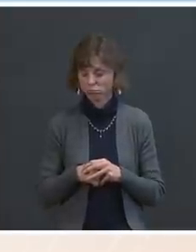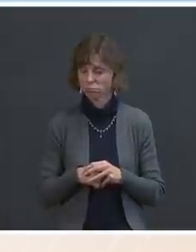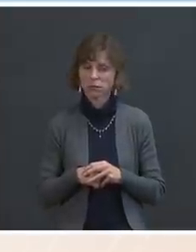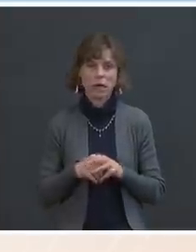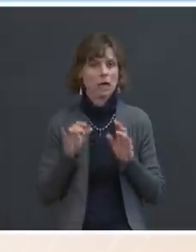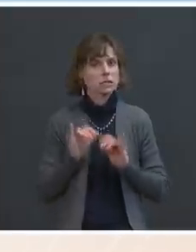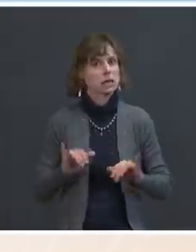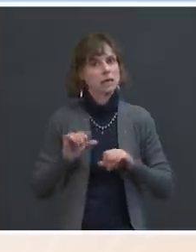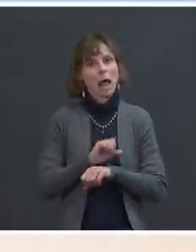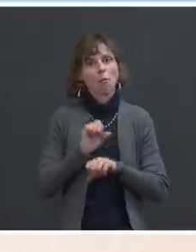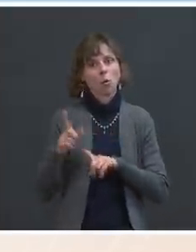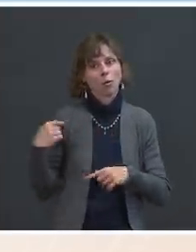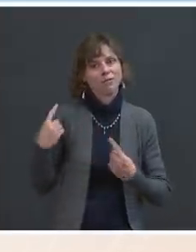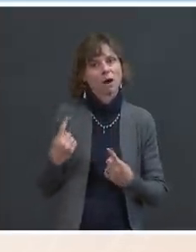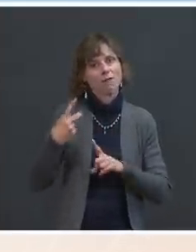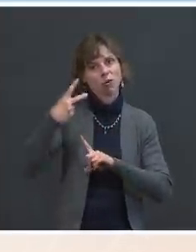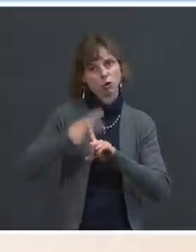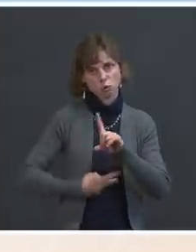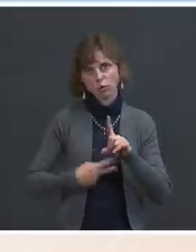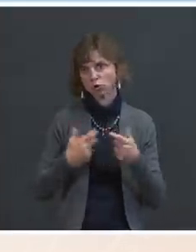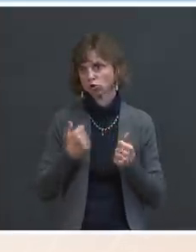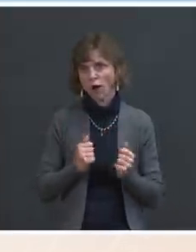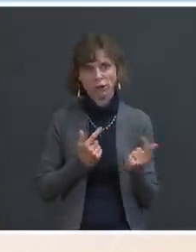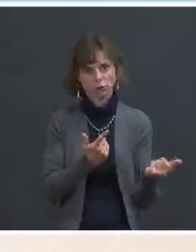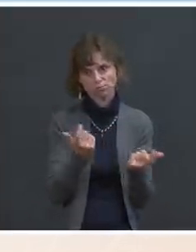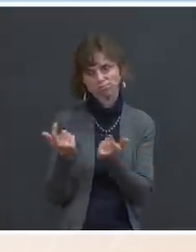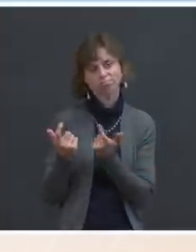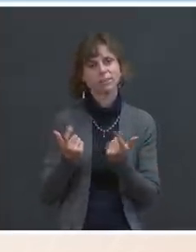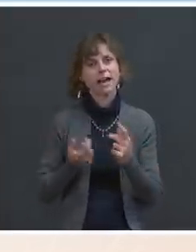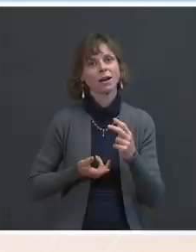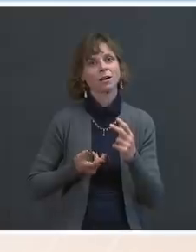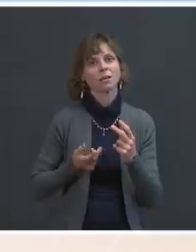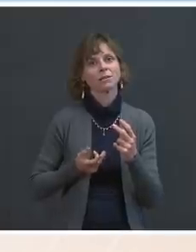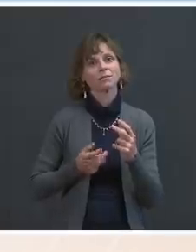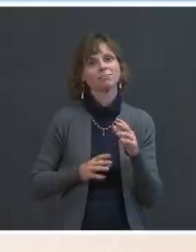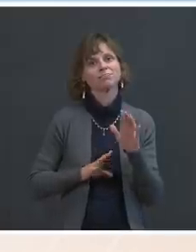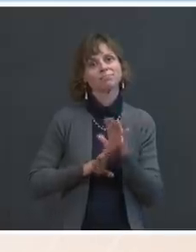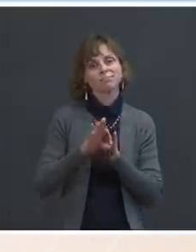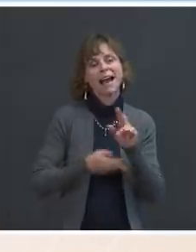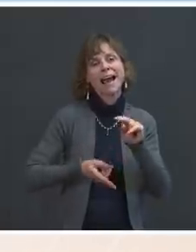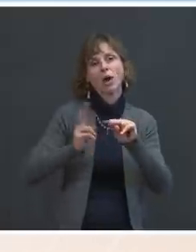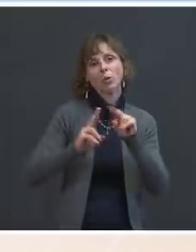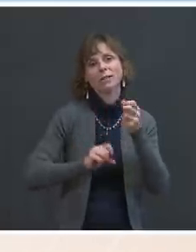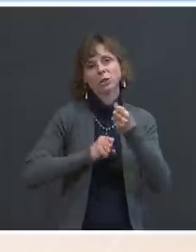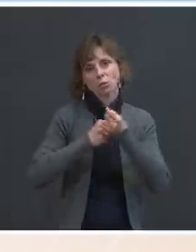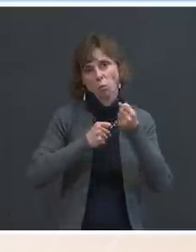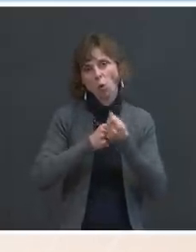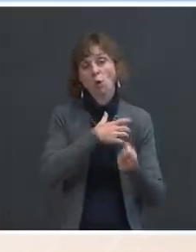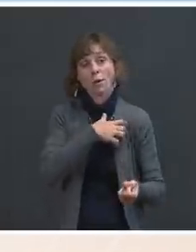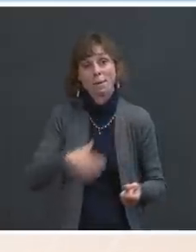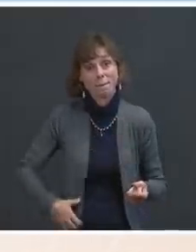to build support for the Rescue Plan -- communicating directly with the American people; building support among mayors, governors, labor leaders,